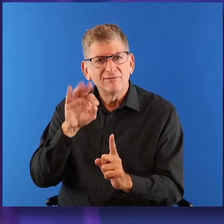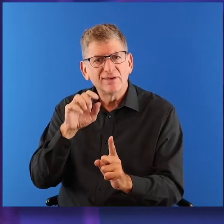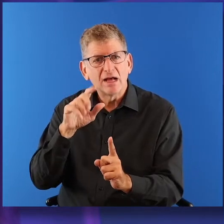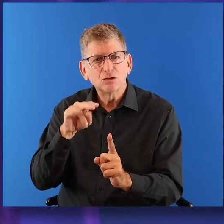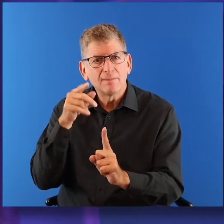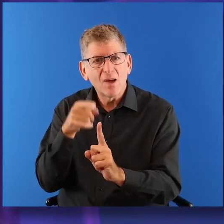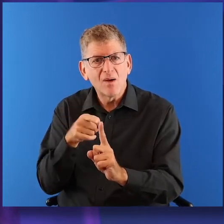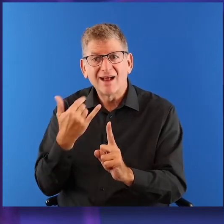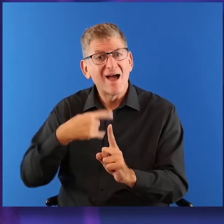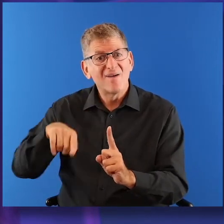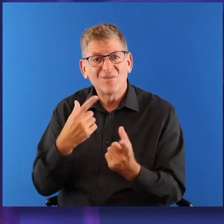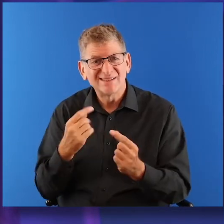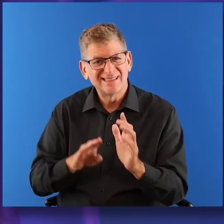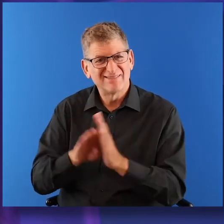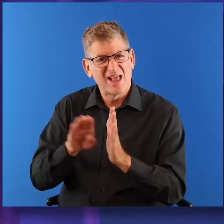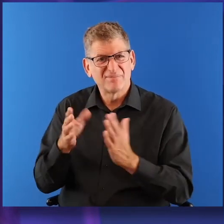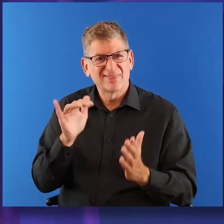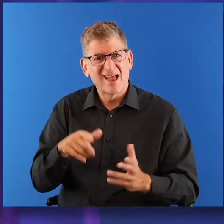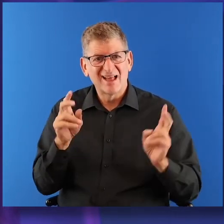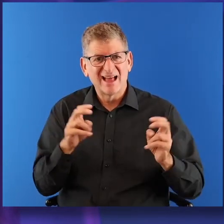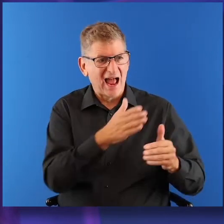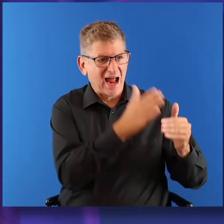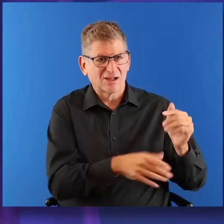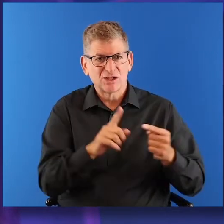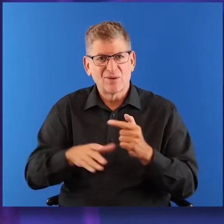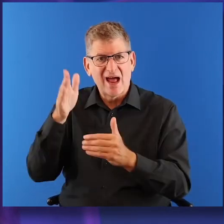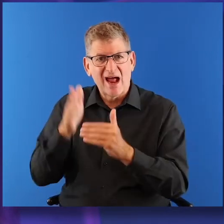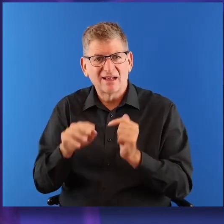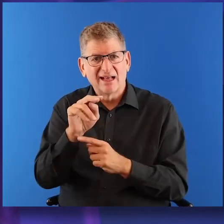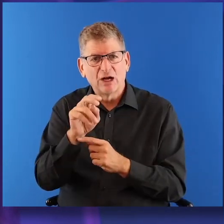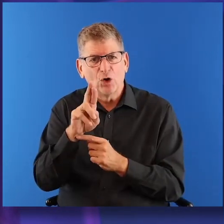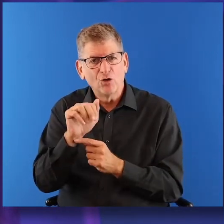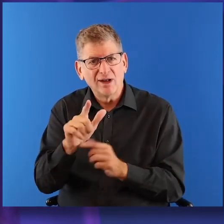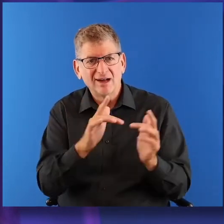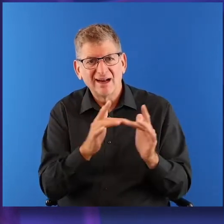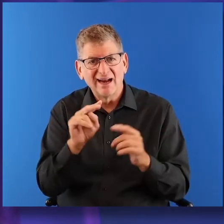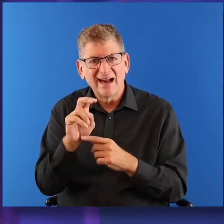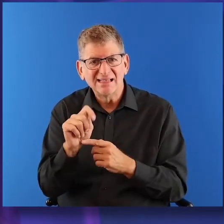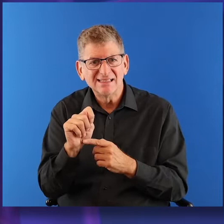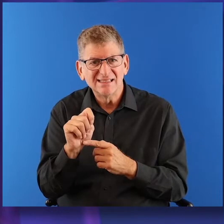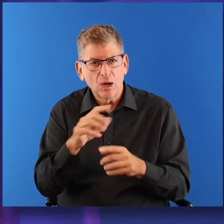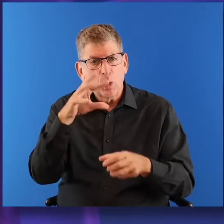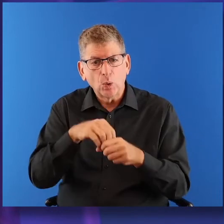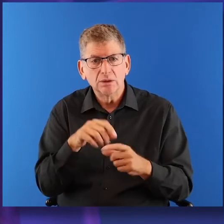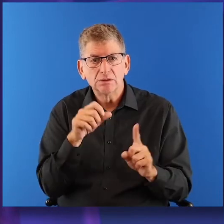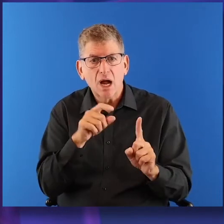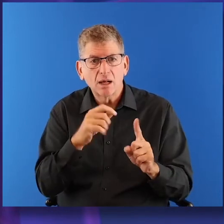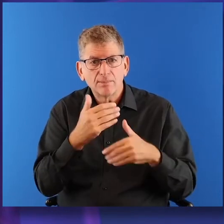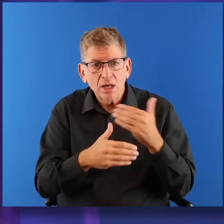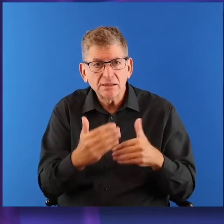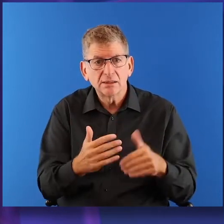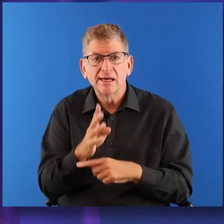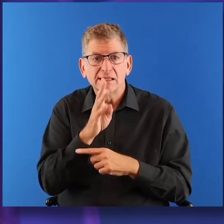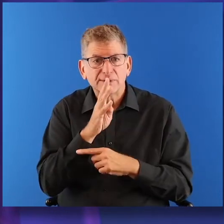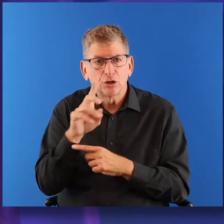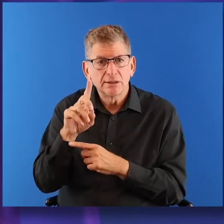We're now developing these so-called end-to-end neural nets that includes signal processing, speaker dimerization, speech recognition,